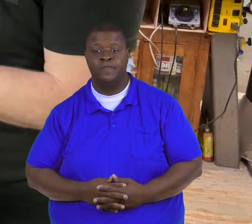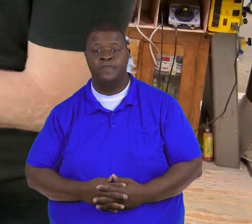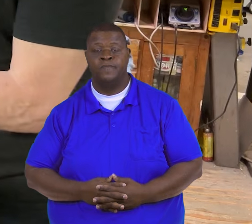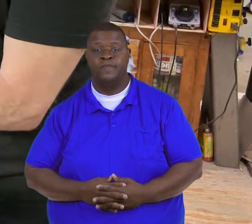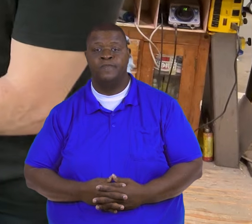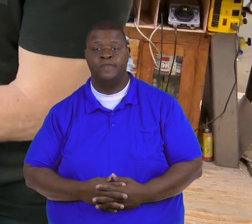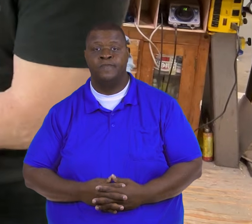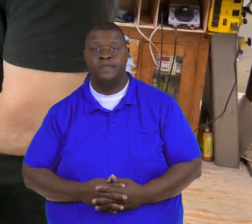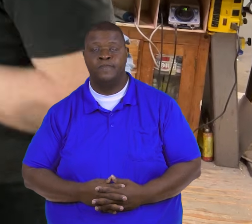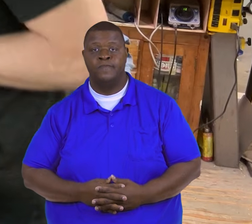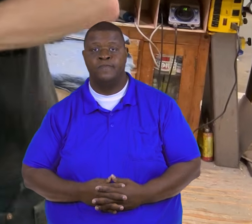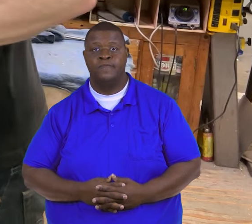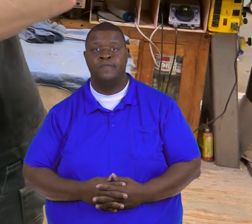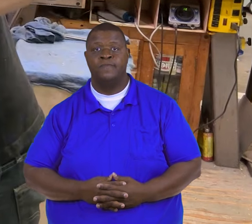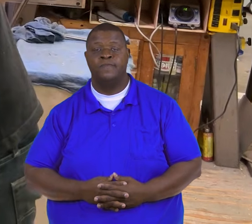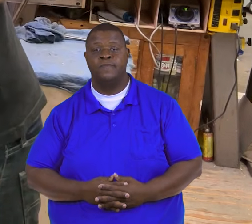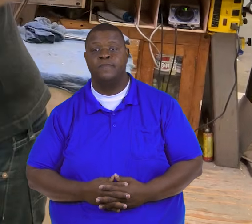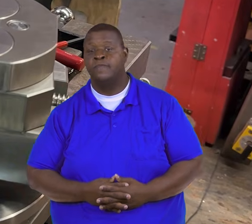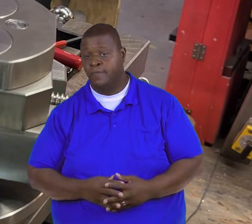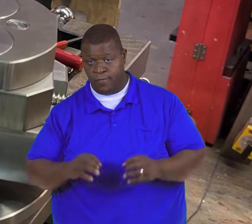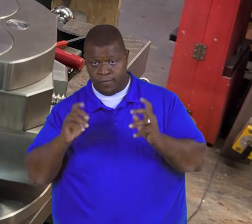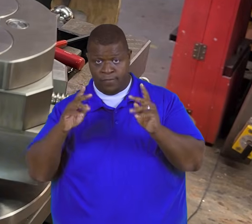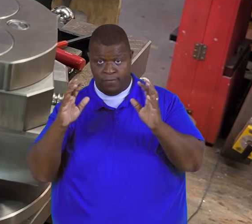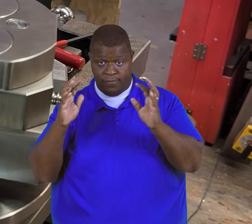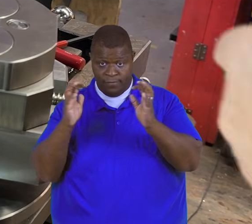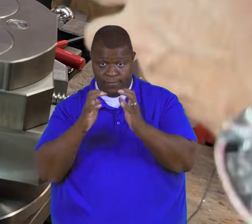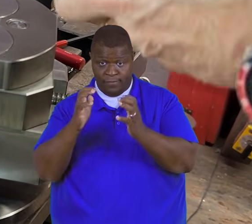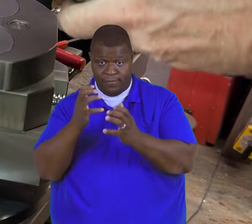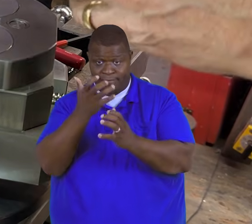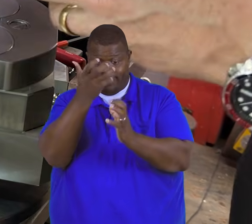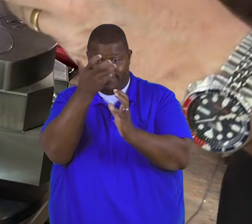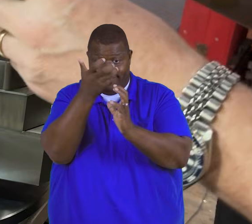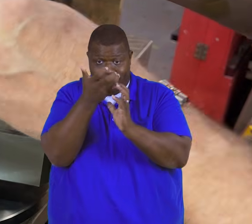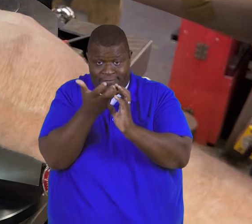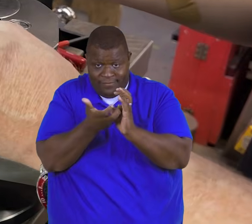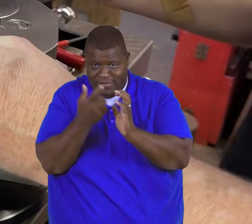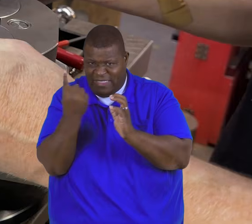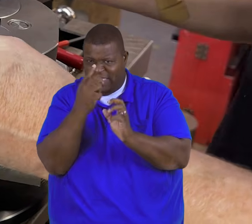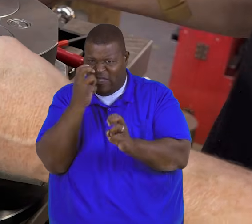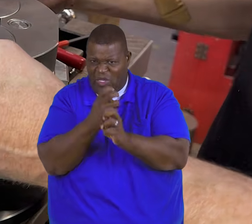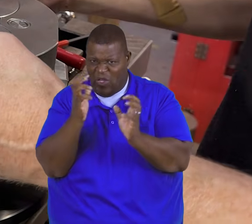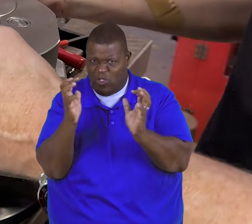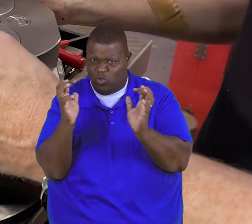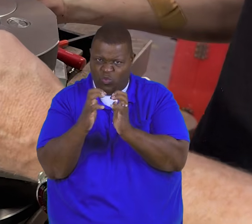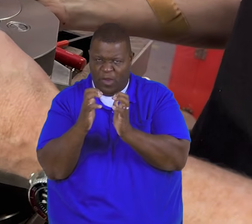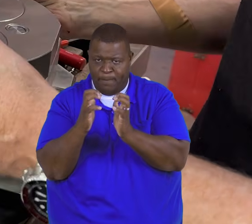Okay, holding this vise, all right, we're gonna grab something that's really hard to grab well.